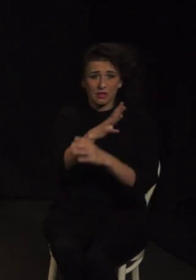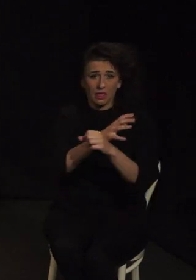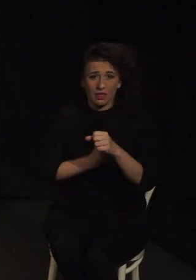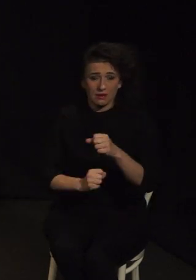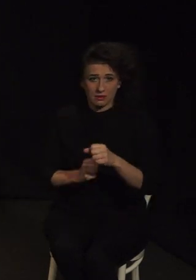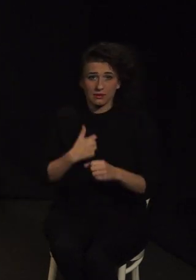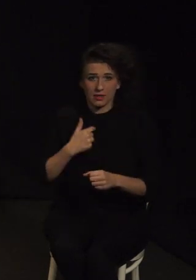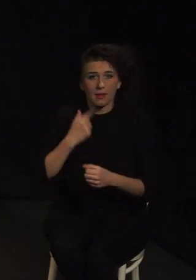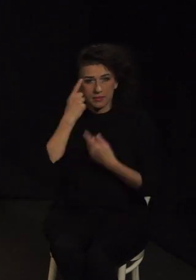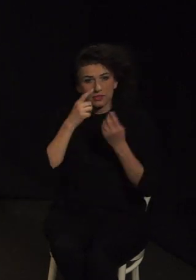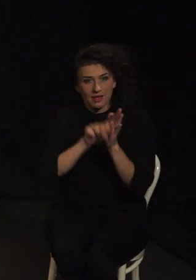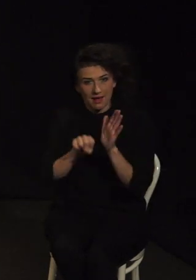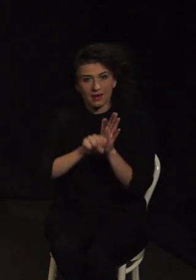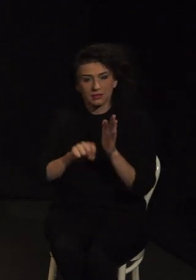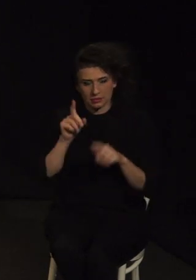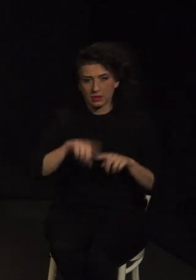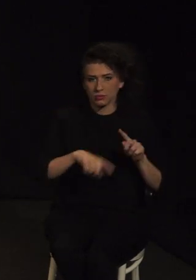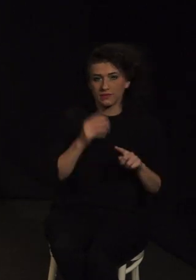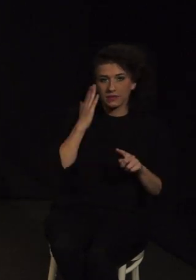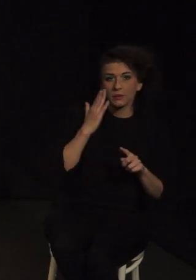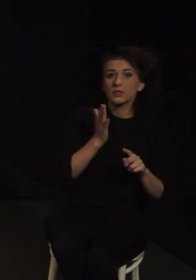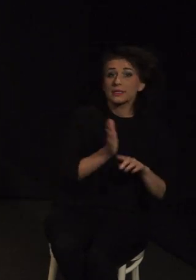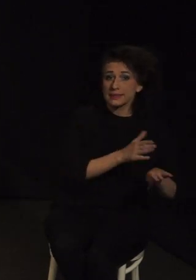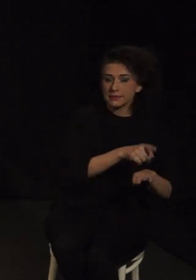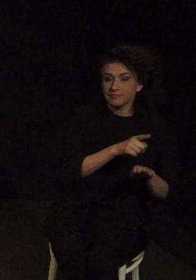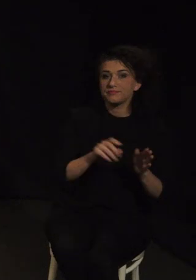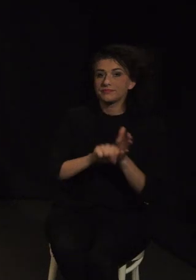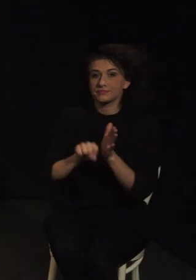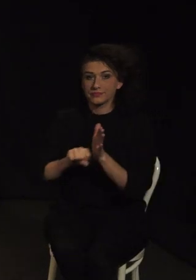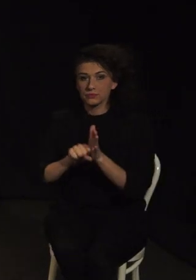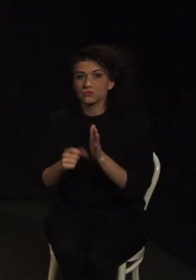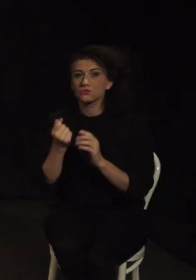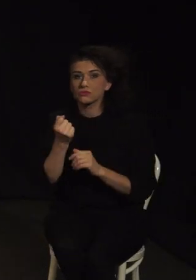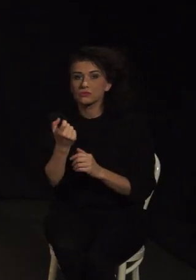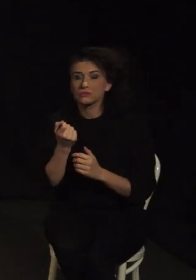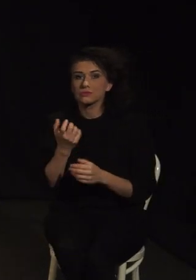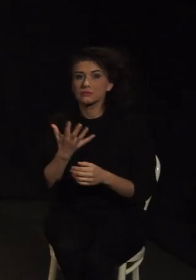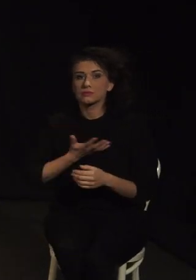What I mean here is that an actor becomes the slave.